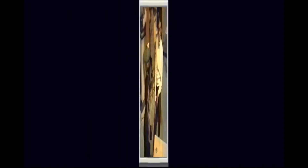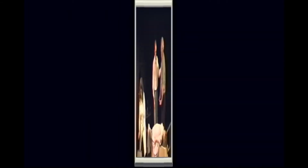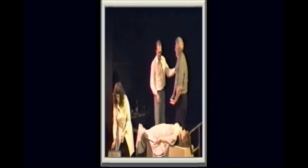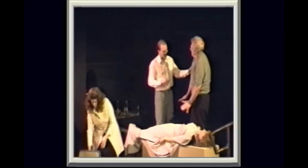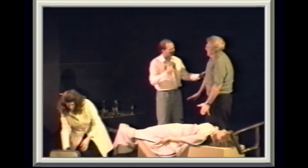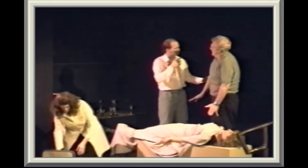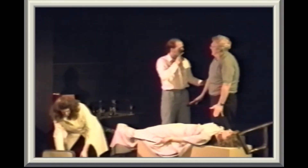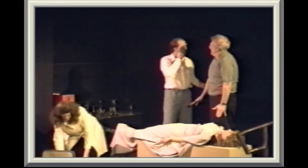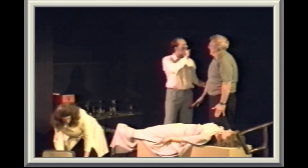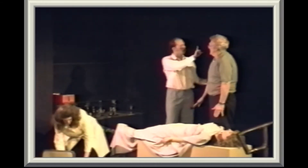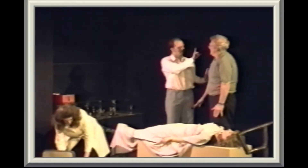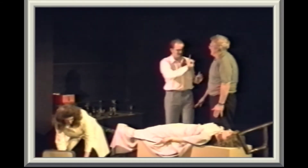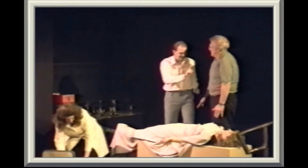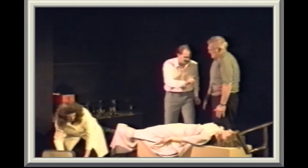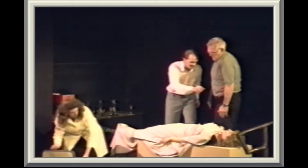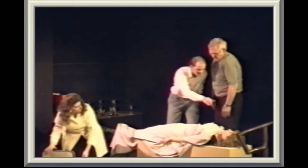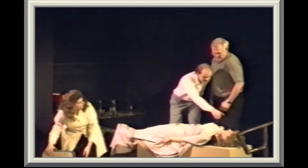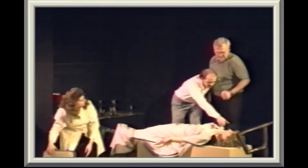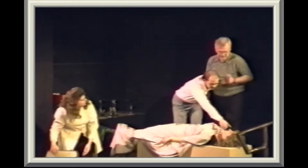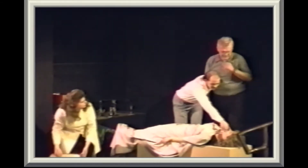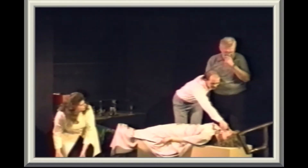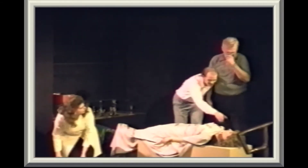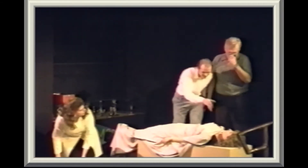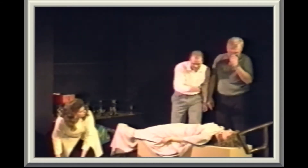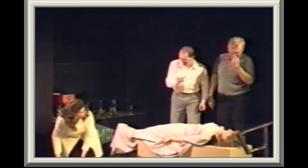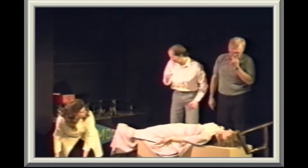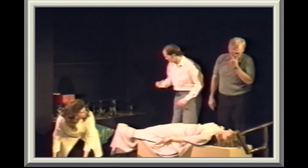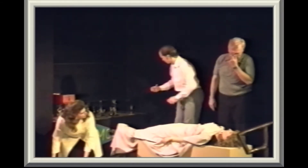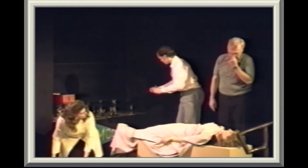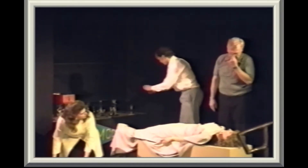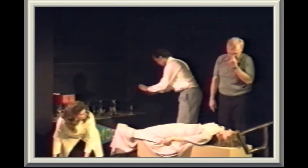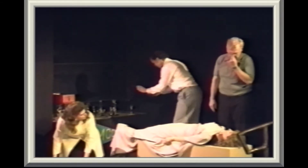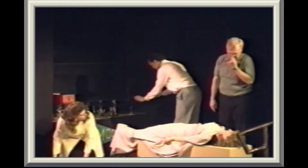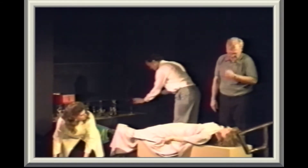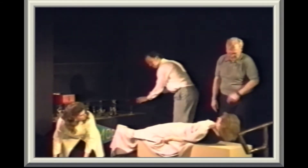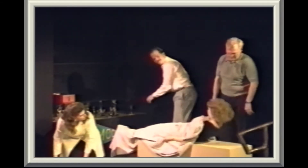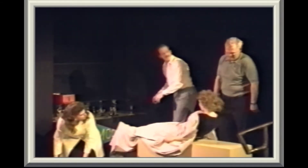Love spending time with him. Oh, wait a minute.